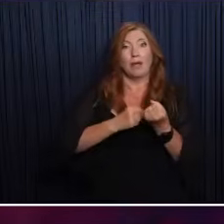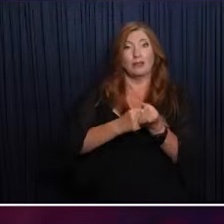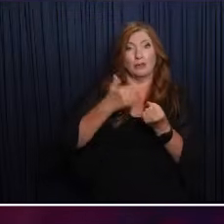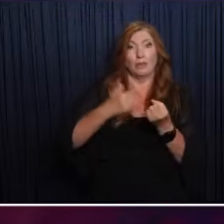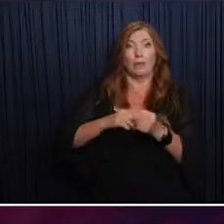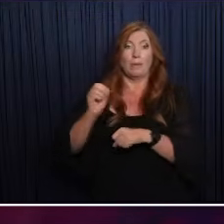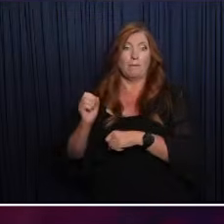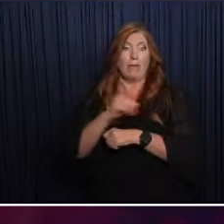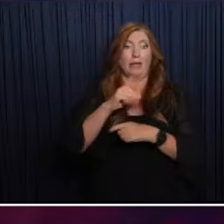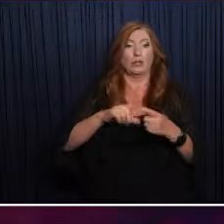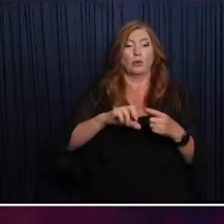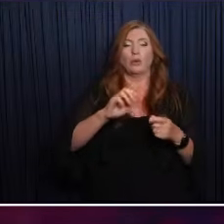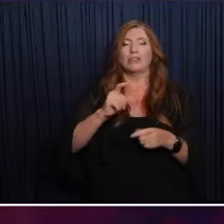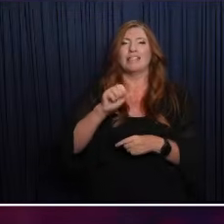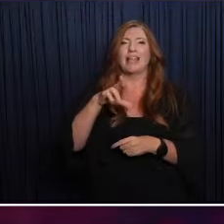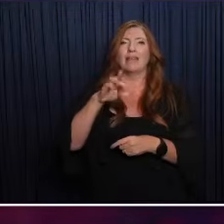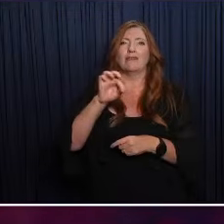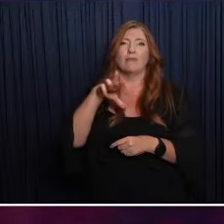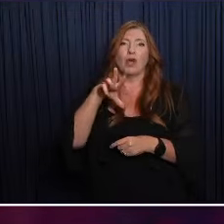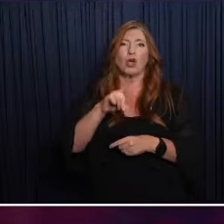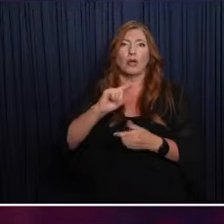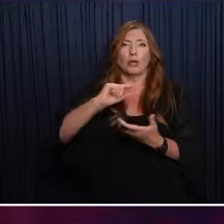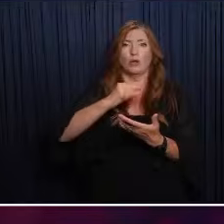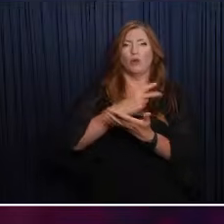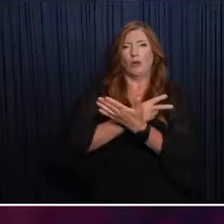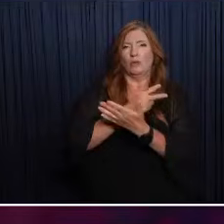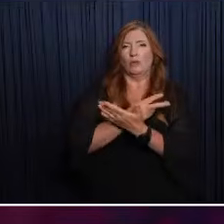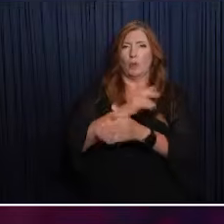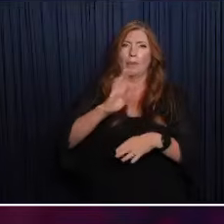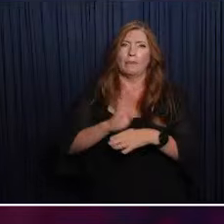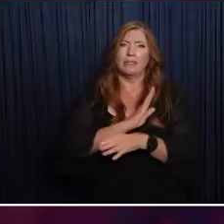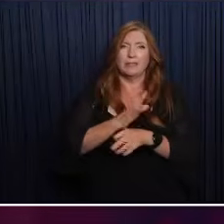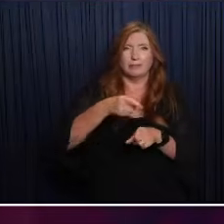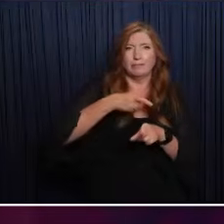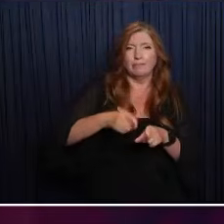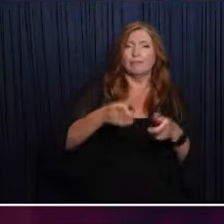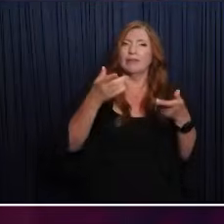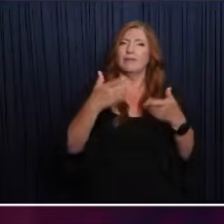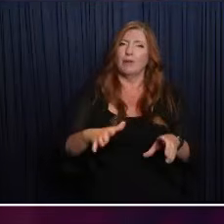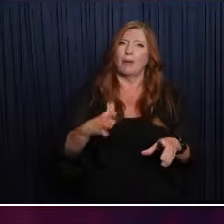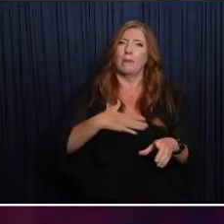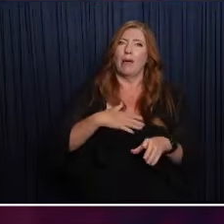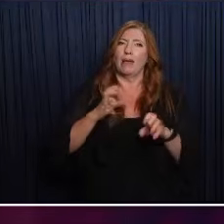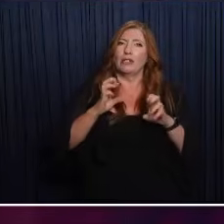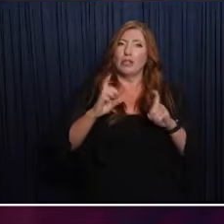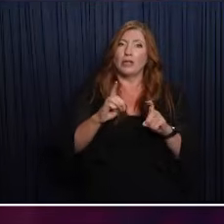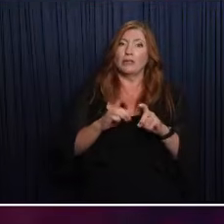DEFENSE INDUSTRY. I WAS HONORED FOR BOEING TO SPONSOR ME TO GO BACK TO STANFORD IN THE GRADUATE SCHOOL